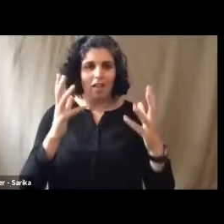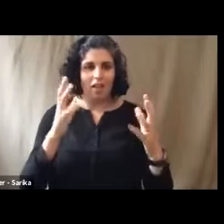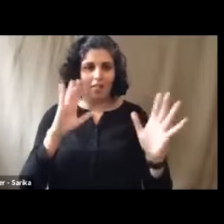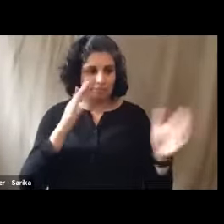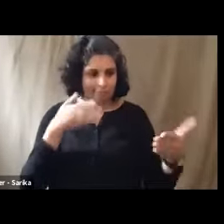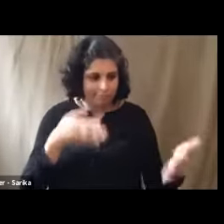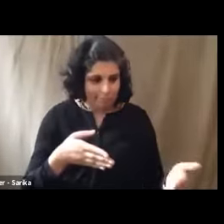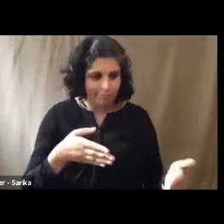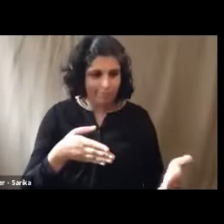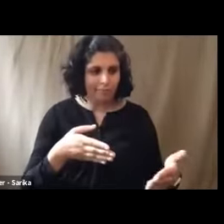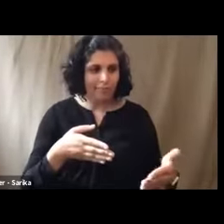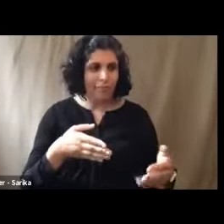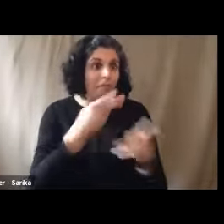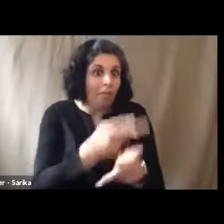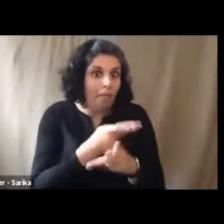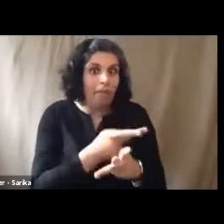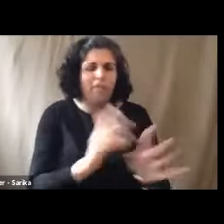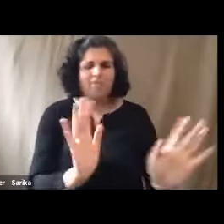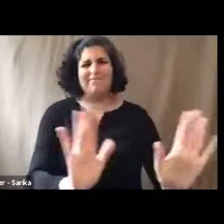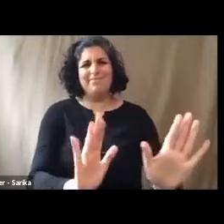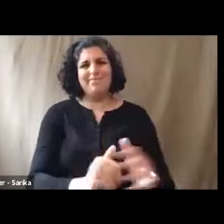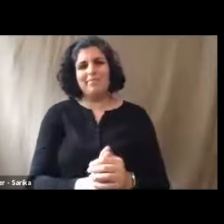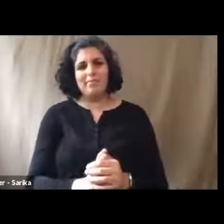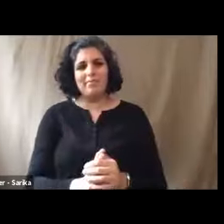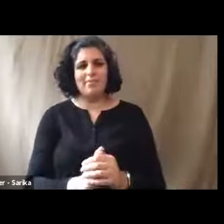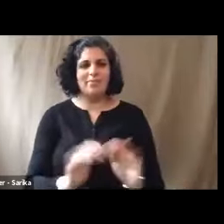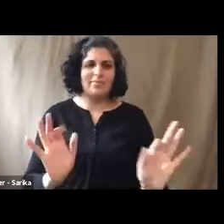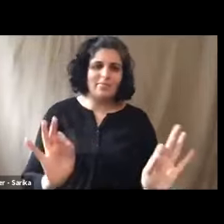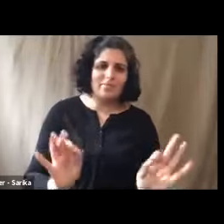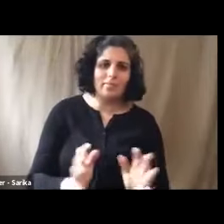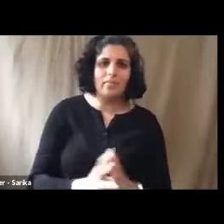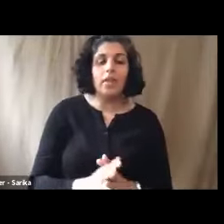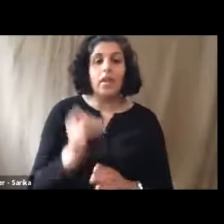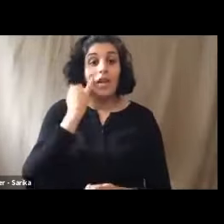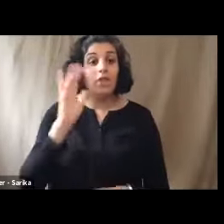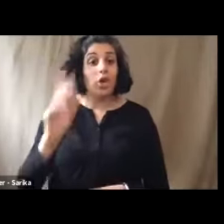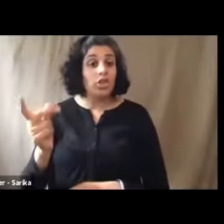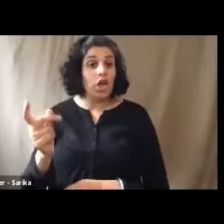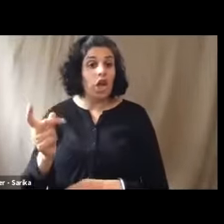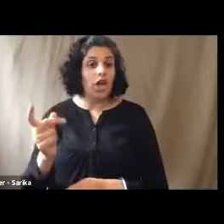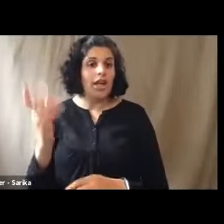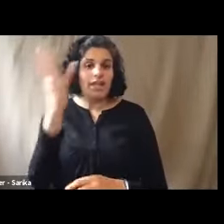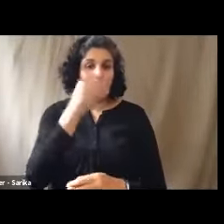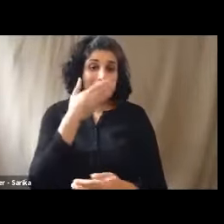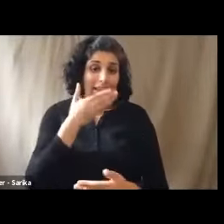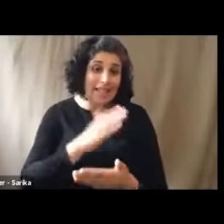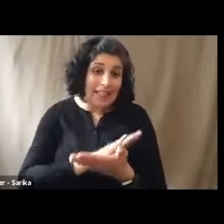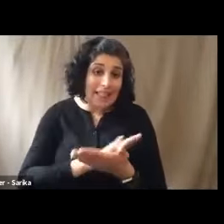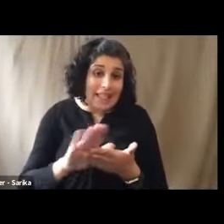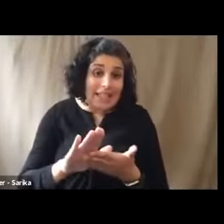They’re saying if in general your dog is relatively clean, and if people's hands are